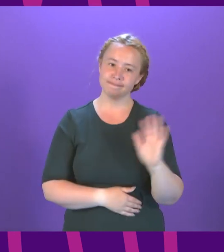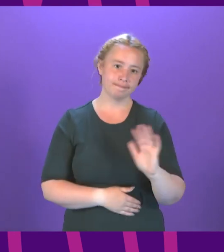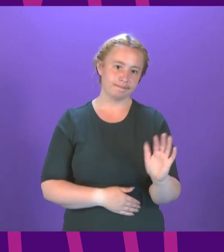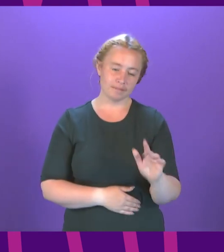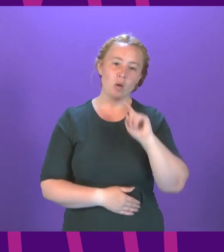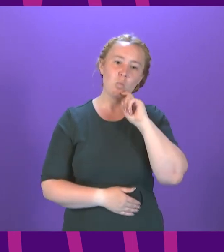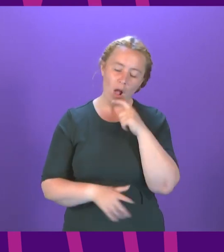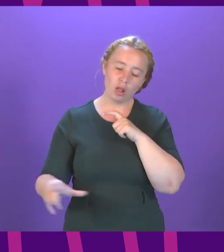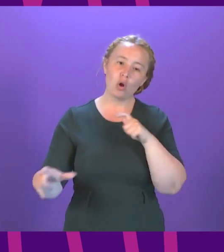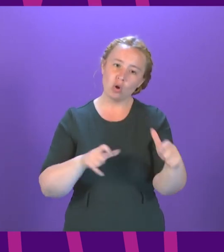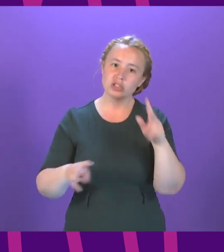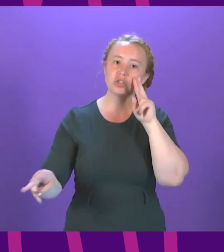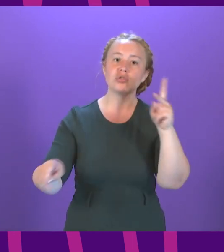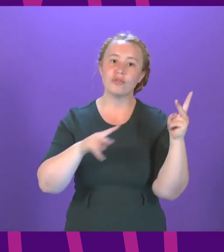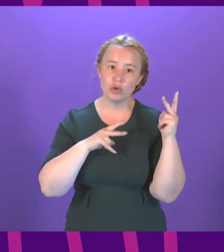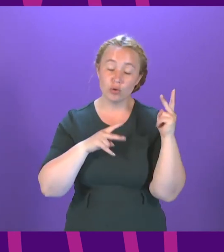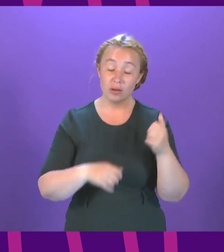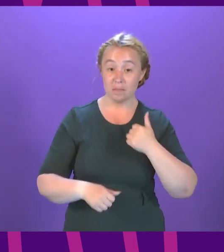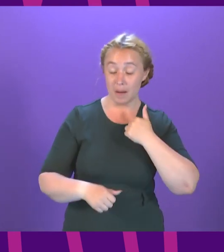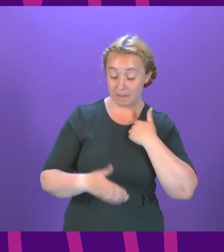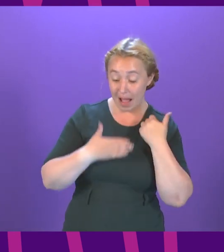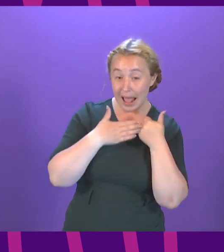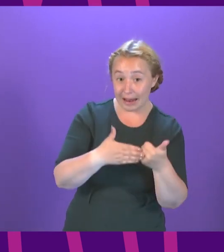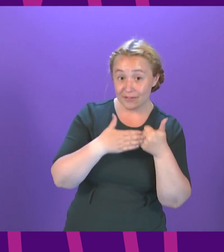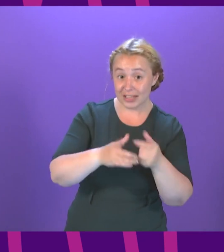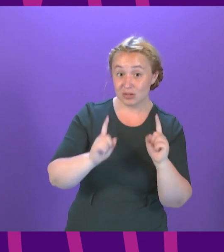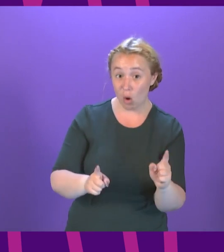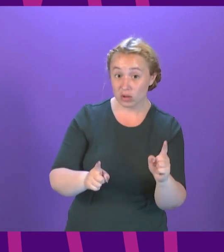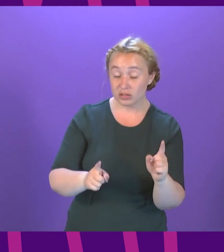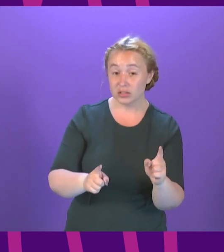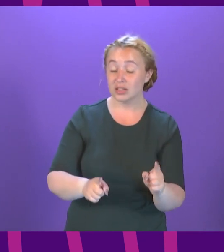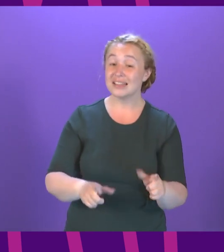In the meantime, my advice to people is that if they do not have to go overseas right now, they